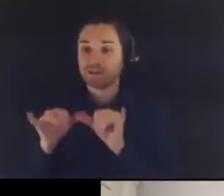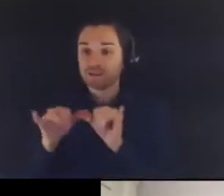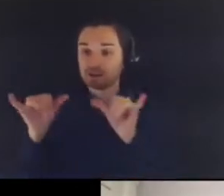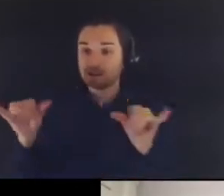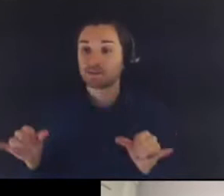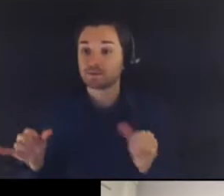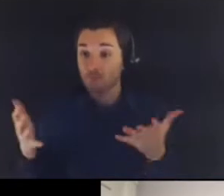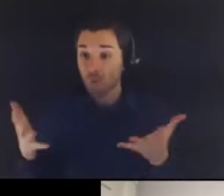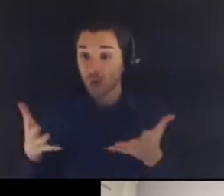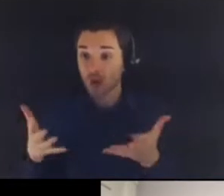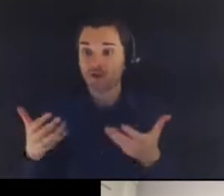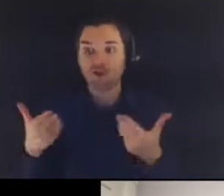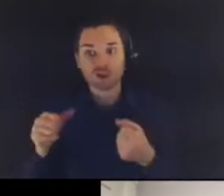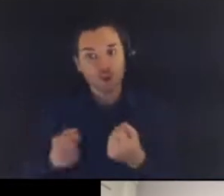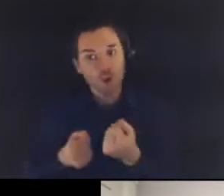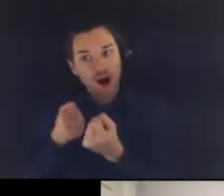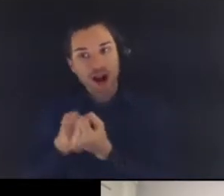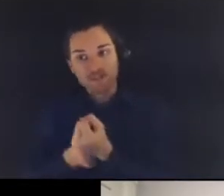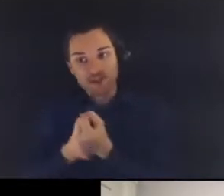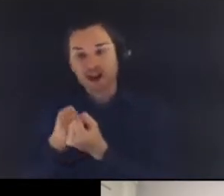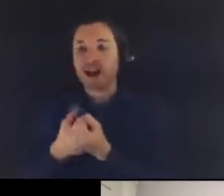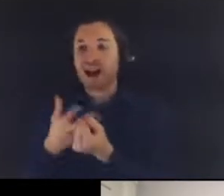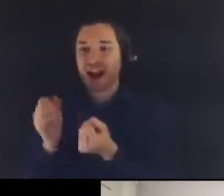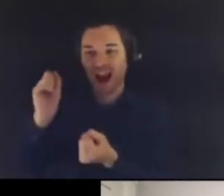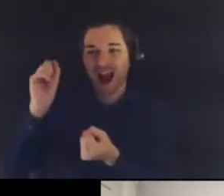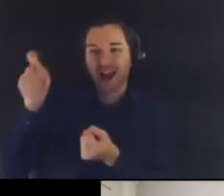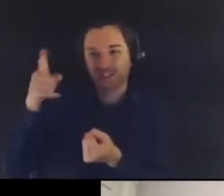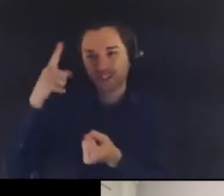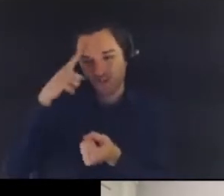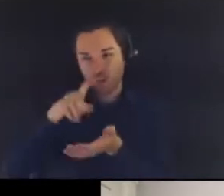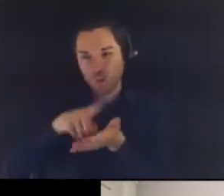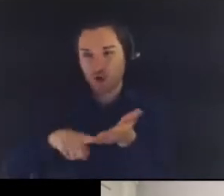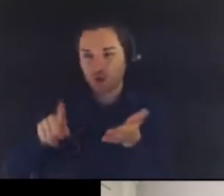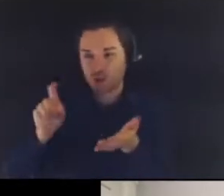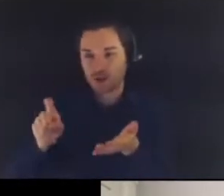a big point. For example, when going to conferences and